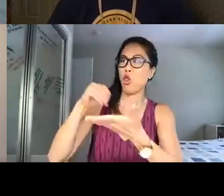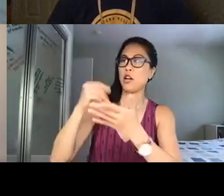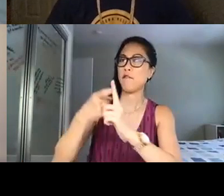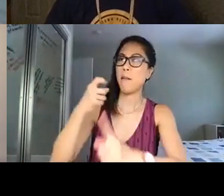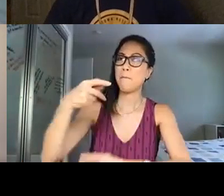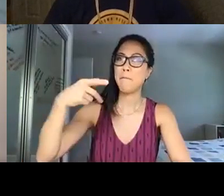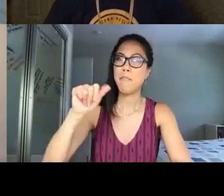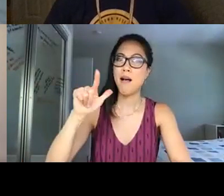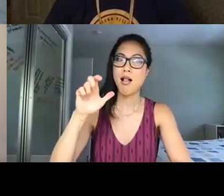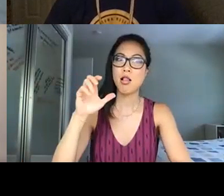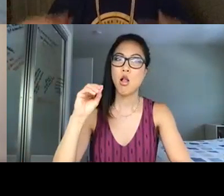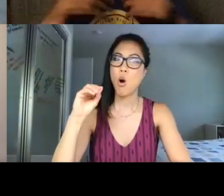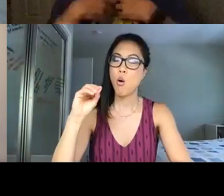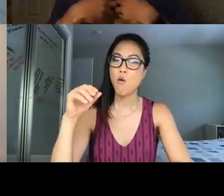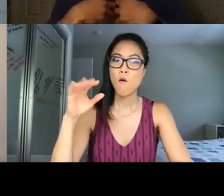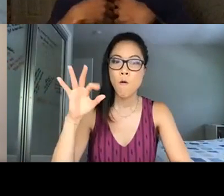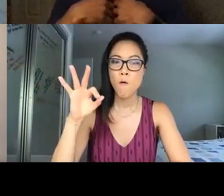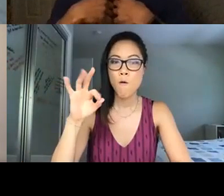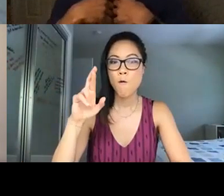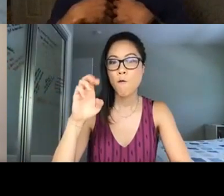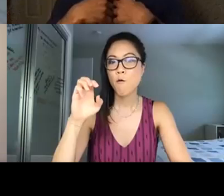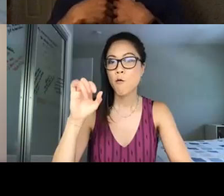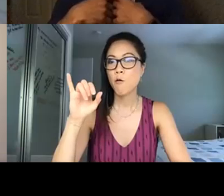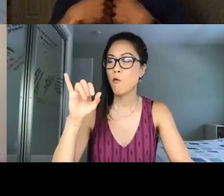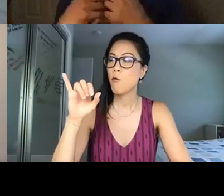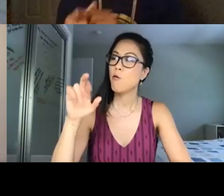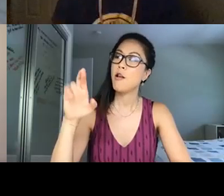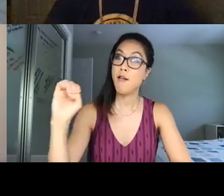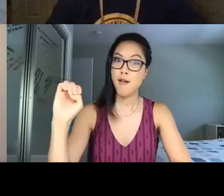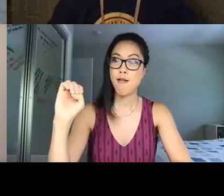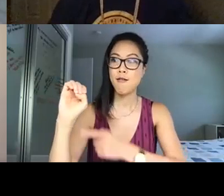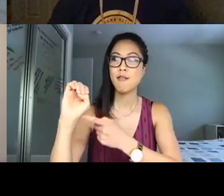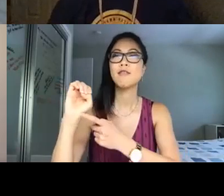author, I know him for creating Pedagogy of the Oppressed